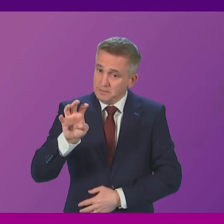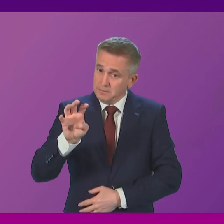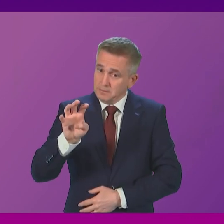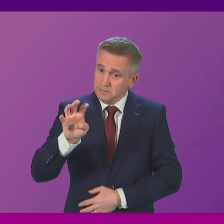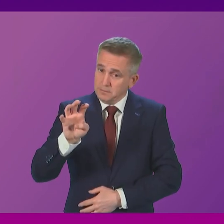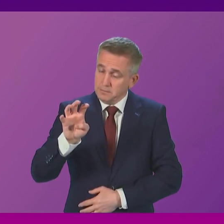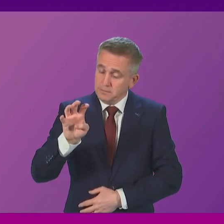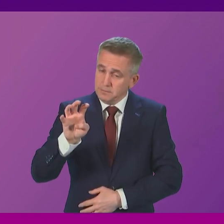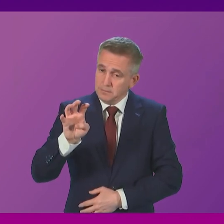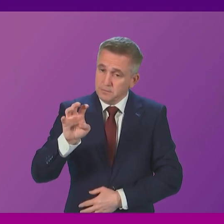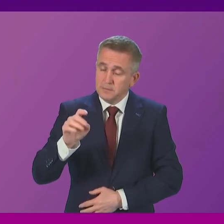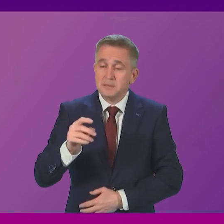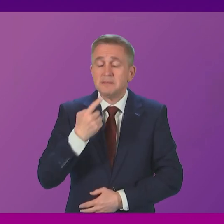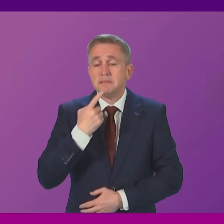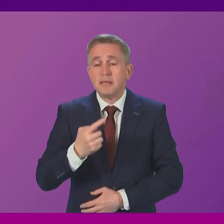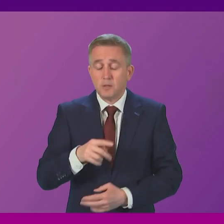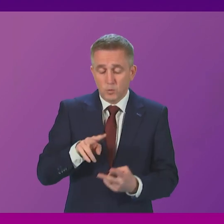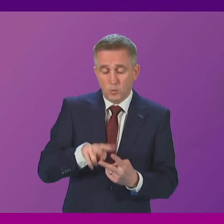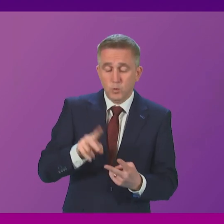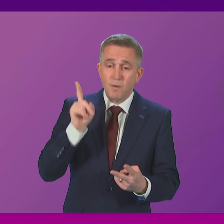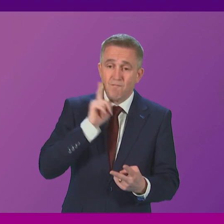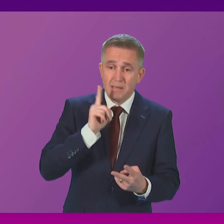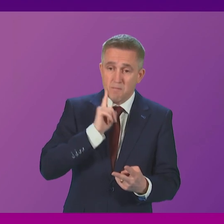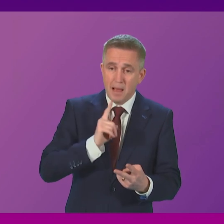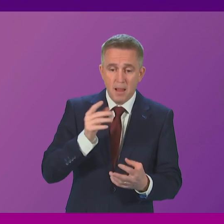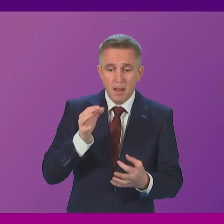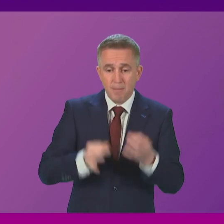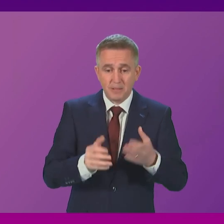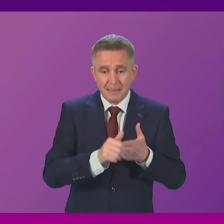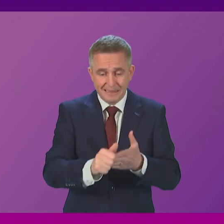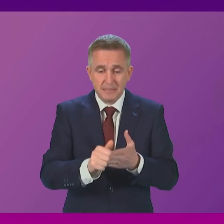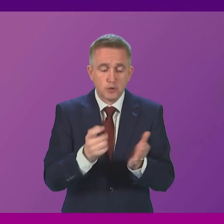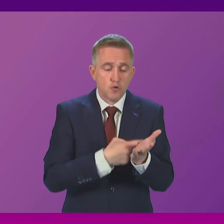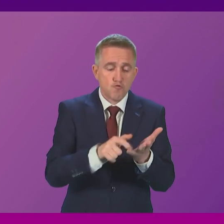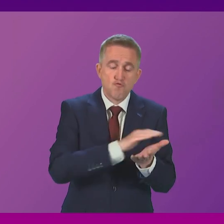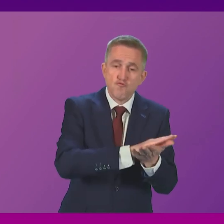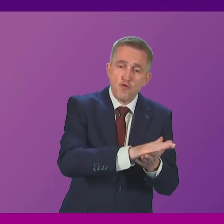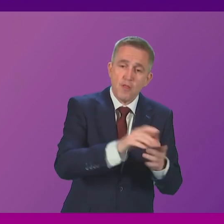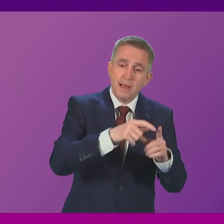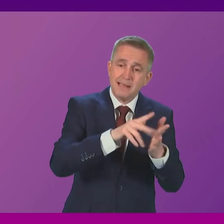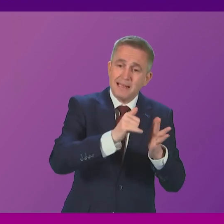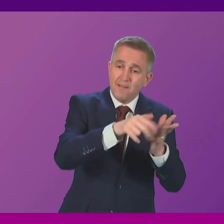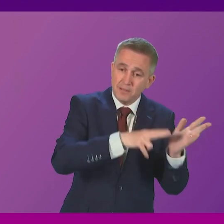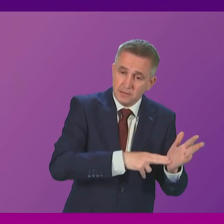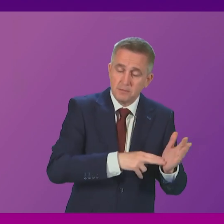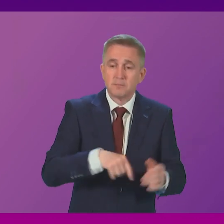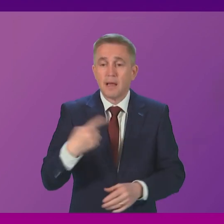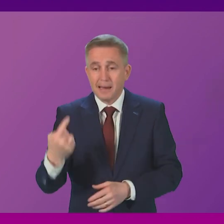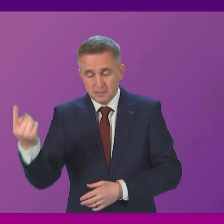that to have two female party leaders—herself and Ruth Davidson—nominated was a good advert for modern Scotland. She was right.